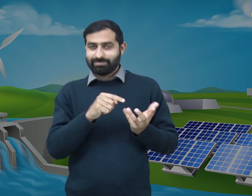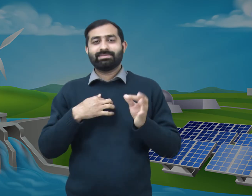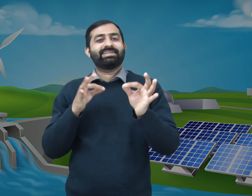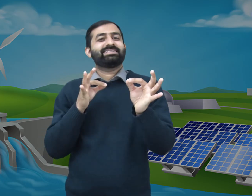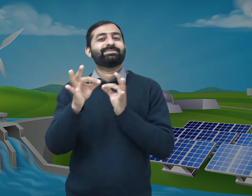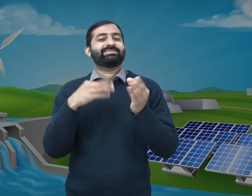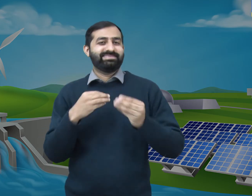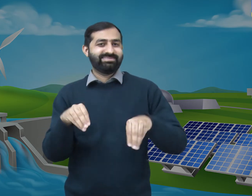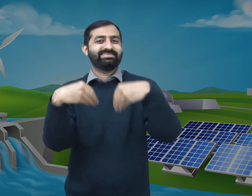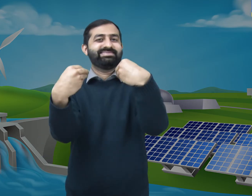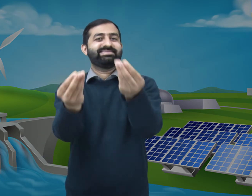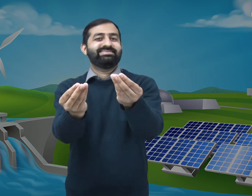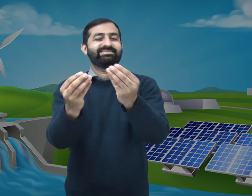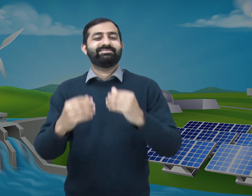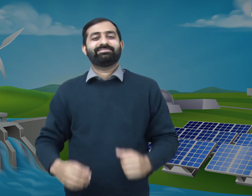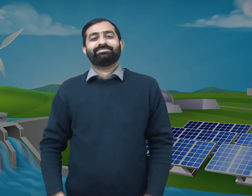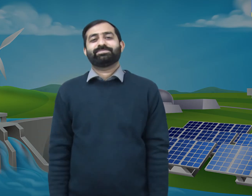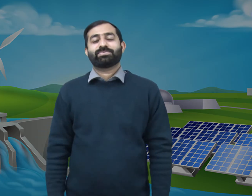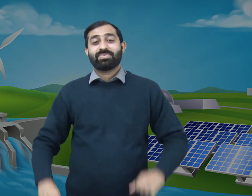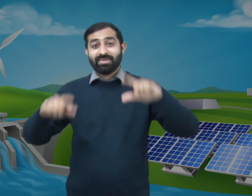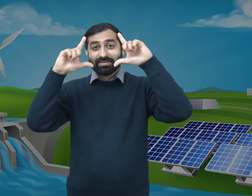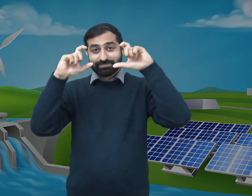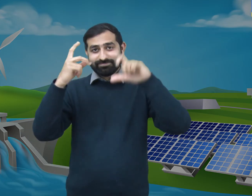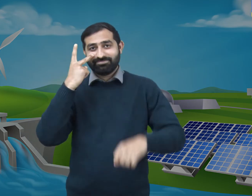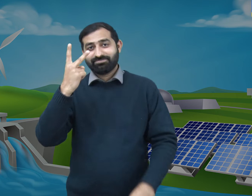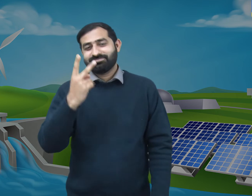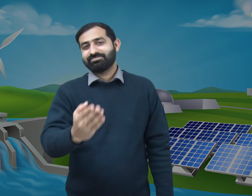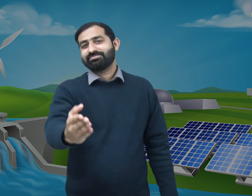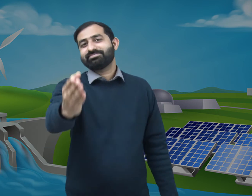Let us discuss about this. Look at this picture.